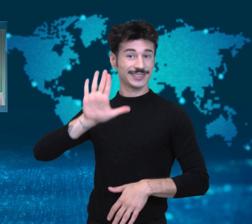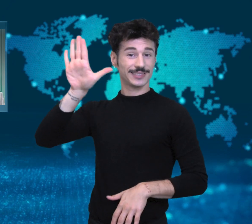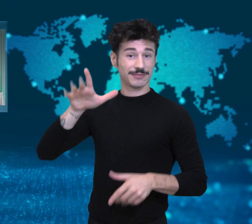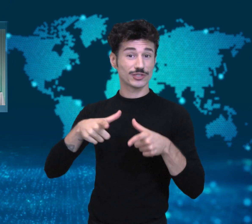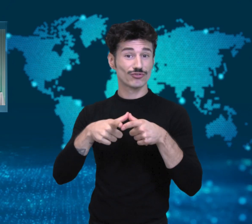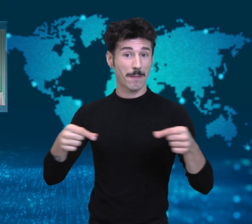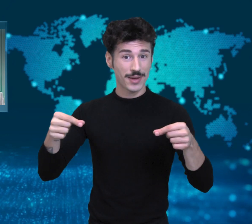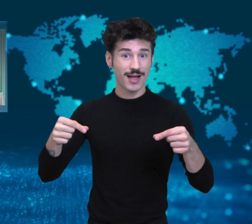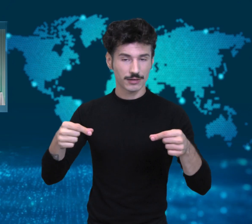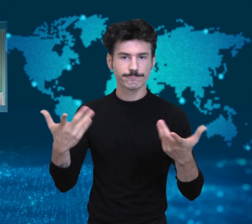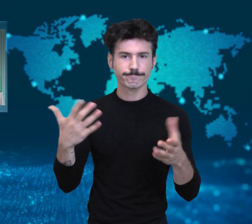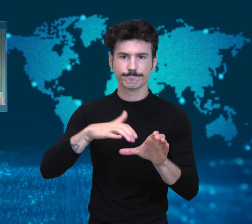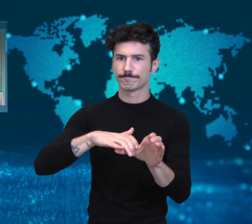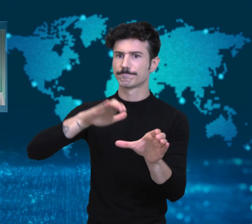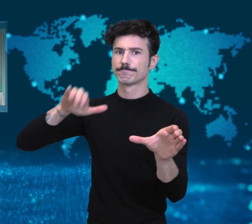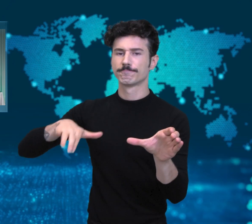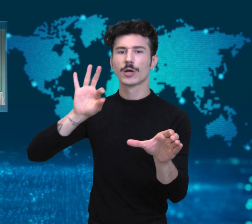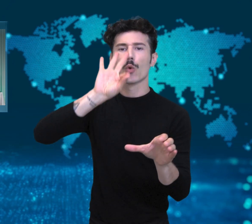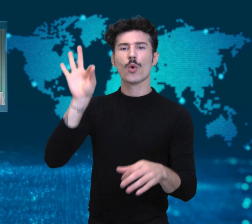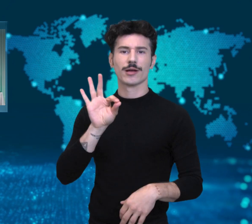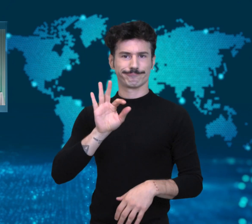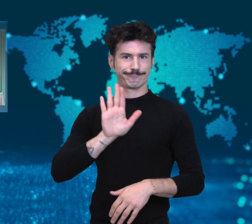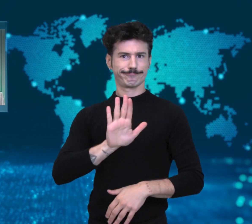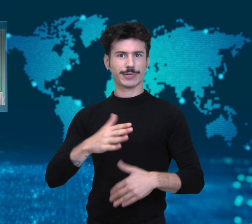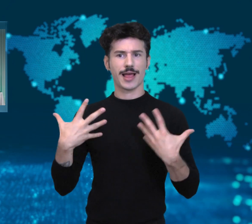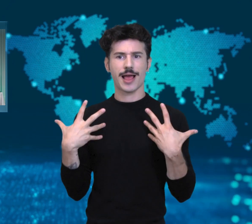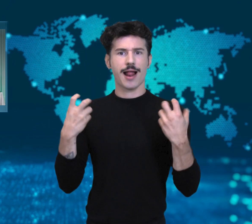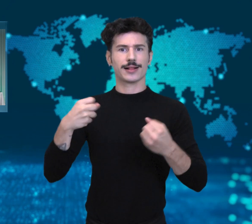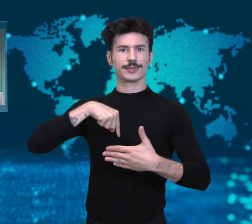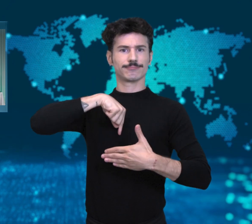resigned due to health concerns.